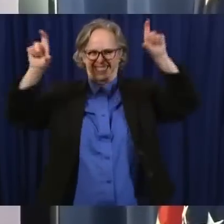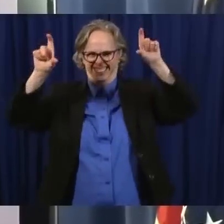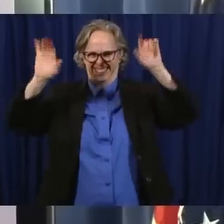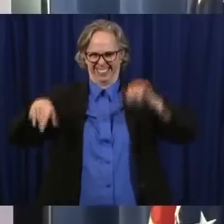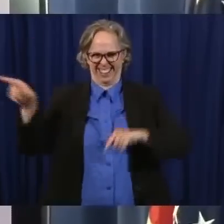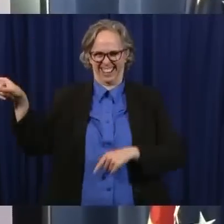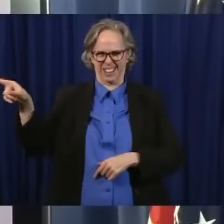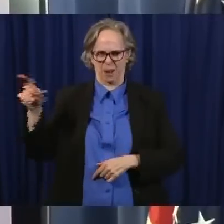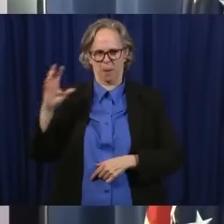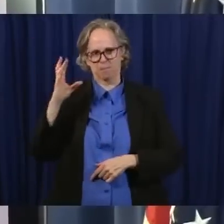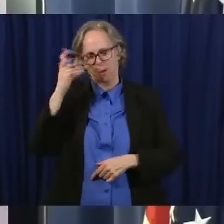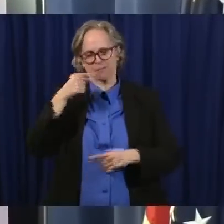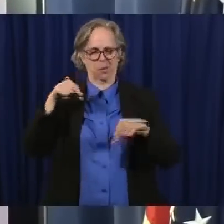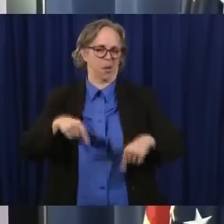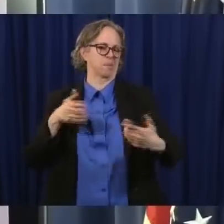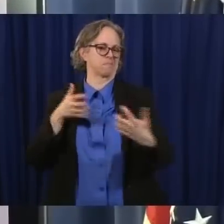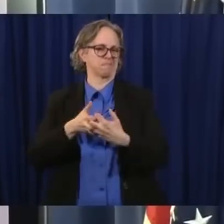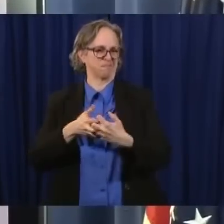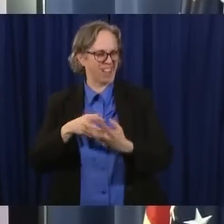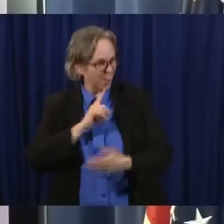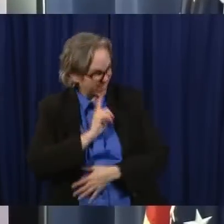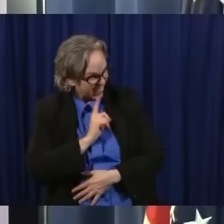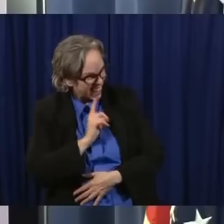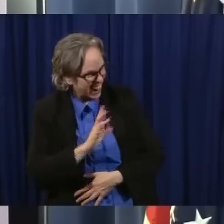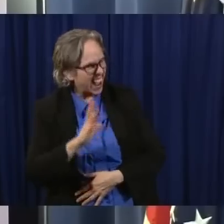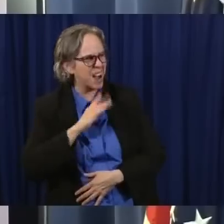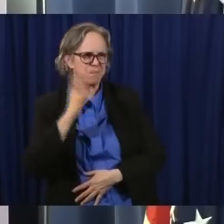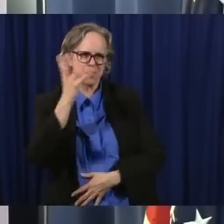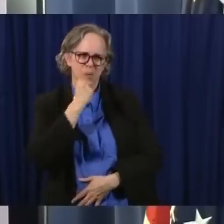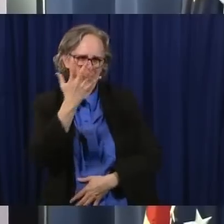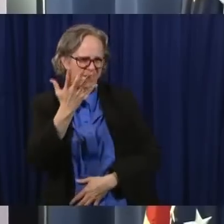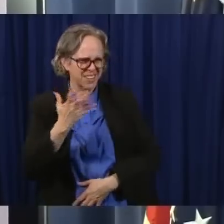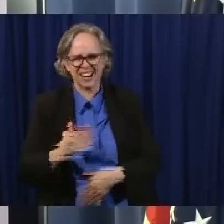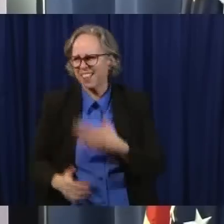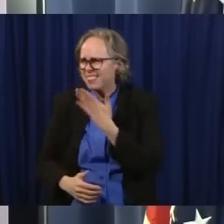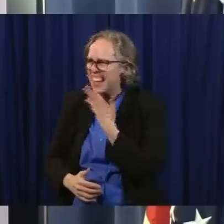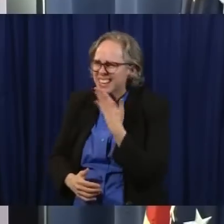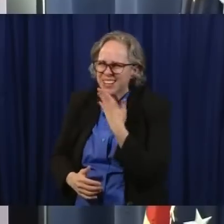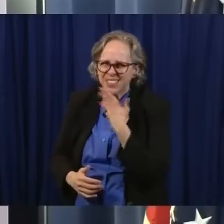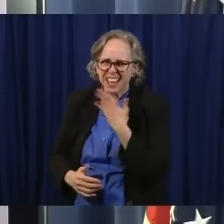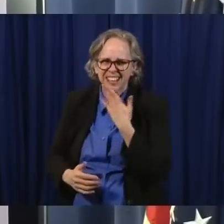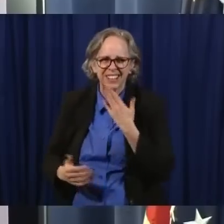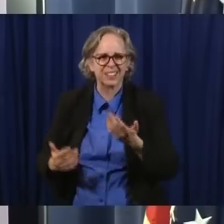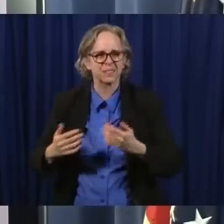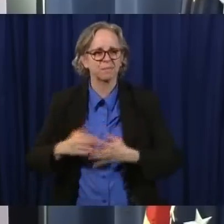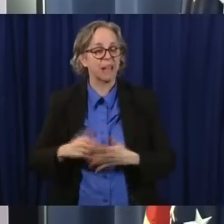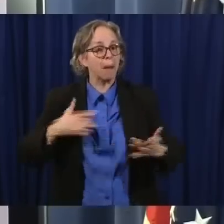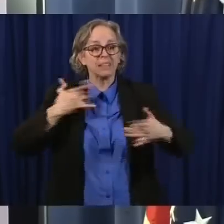IT'S THE PAINTING BEHIND YOU. IT IS. IT'S CALLED THE HUG. SO I GET THINK IT'S A GOOD